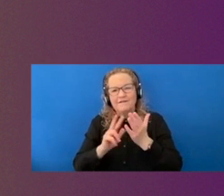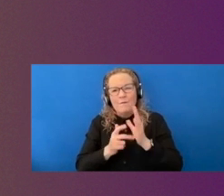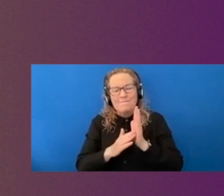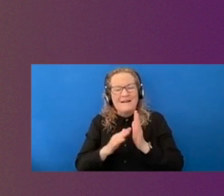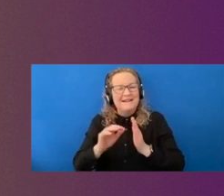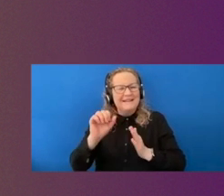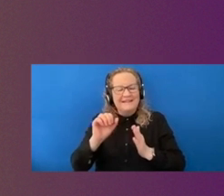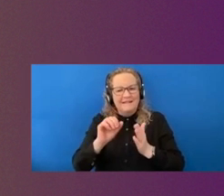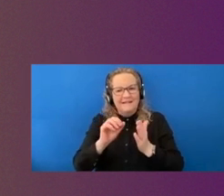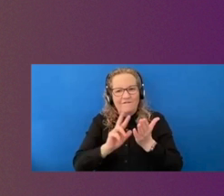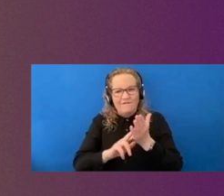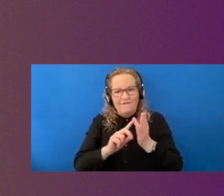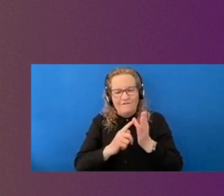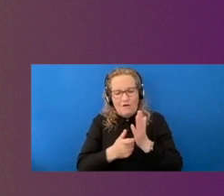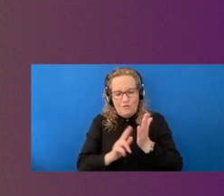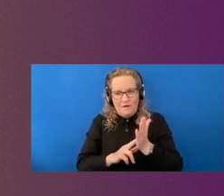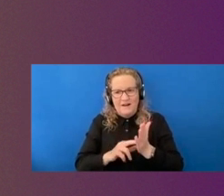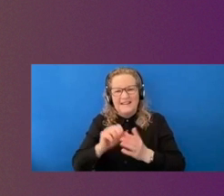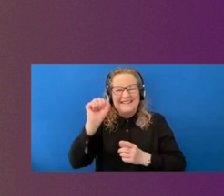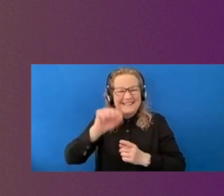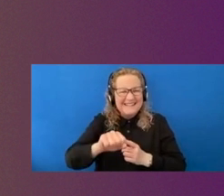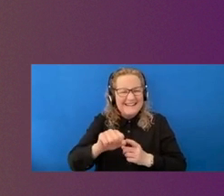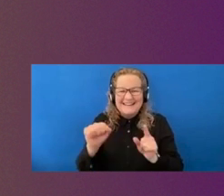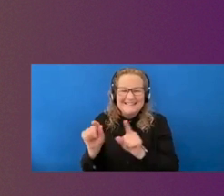and there's negatives sometimes those positives are stemming from the fact that now everybody's